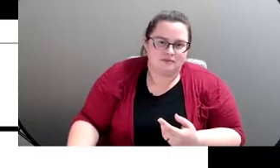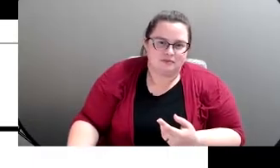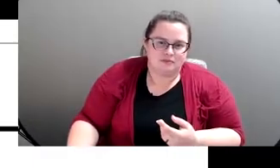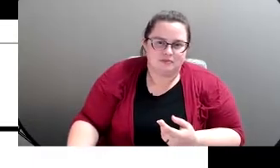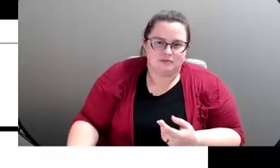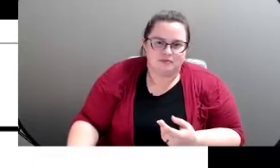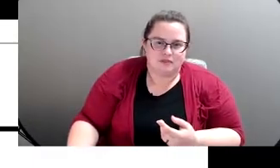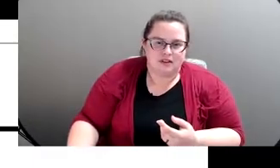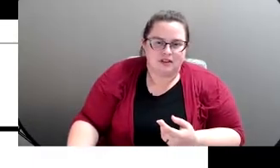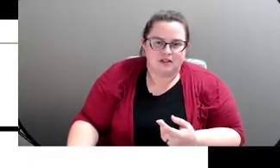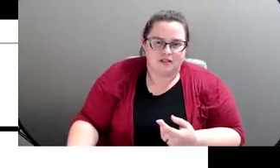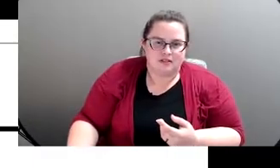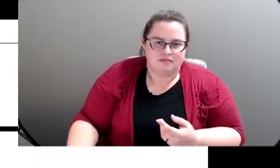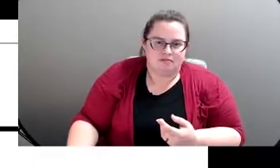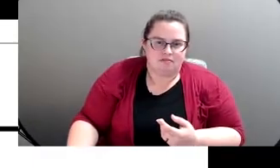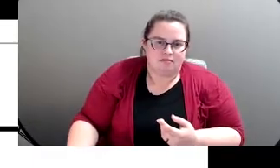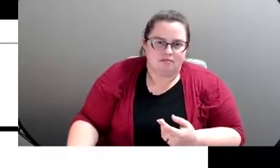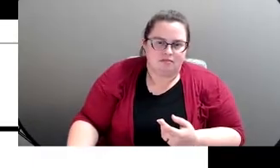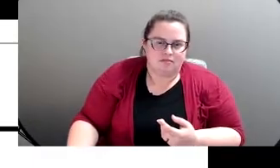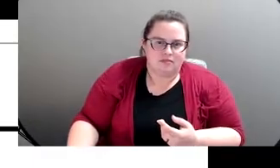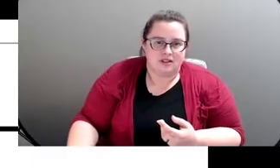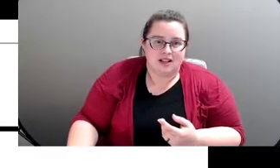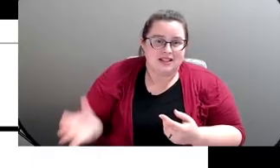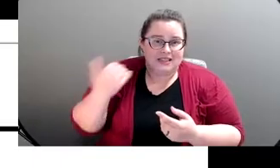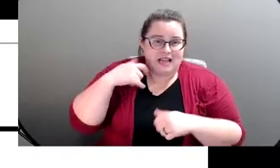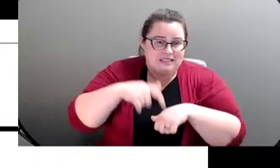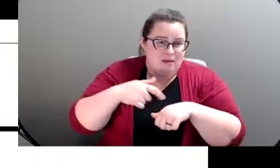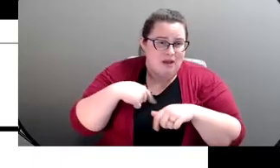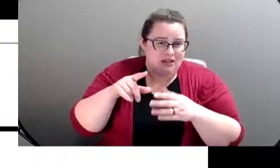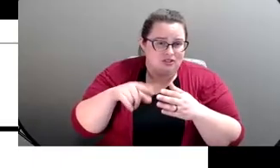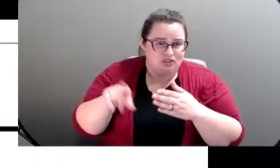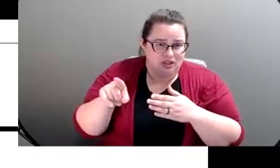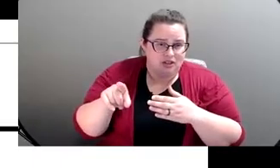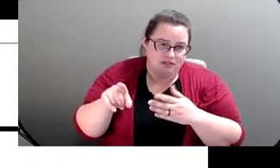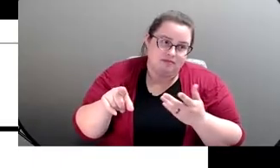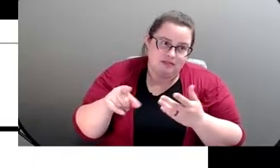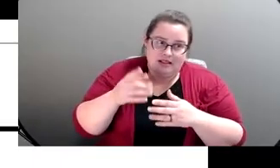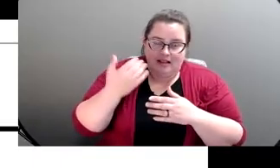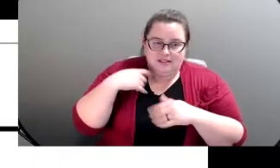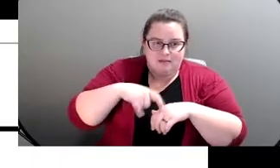last time I checked, it doesn't work if the students have already submitted the assignment.